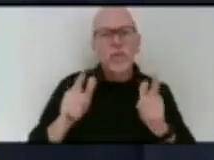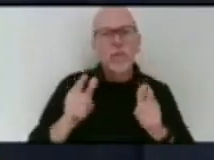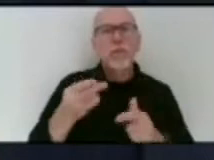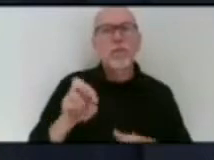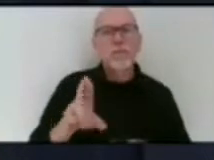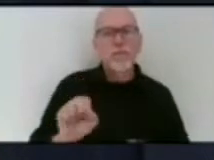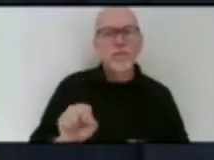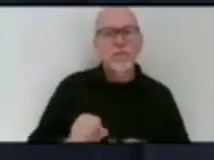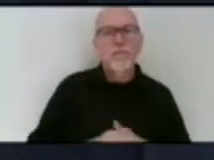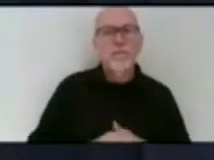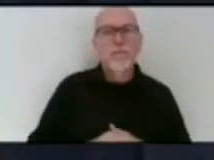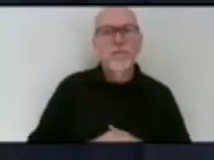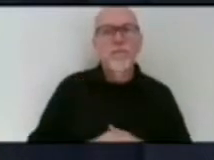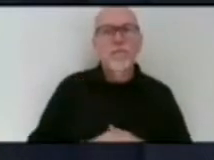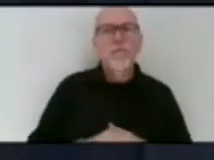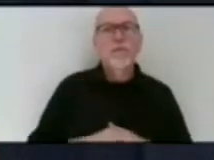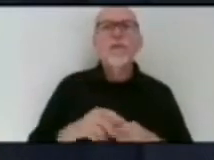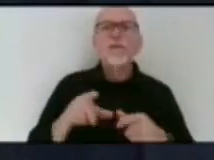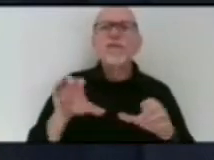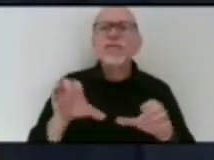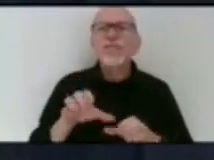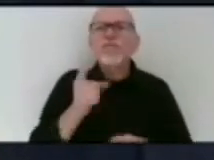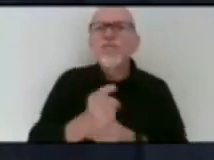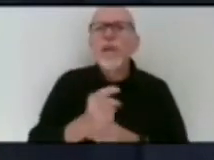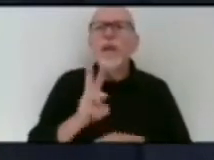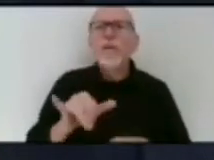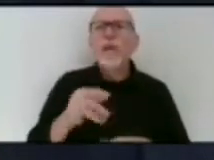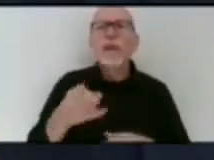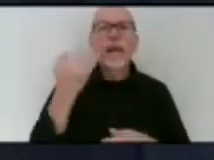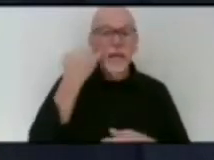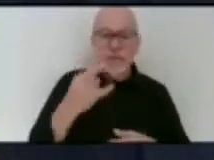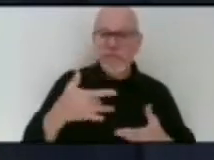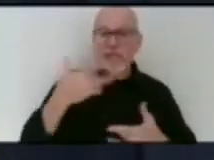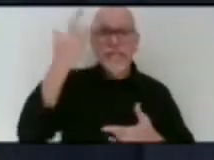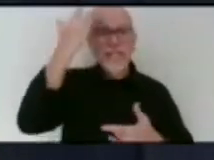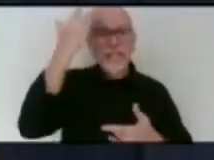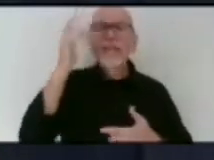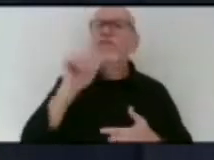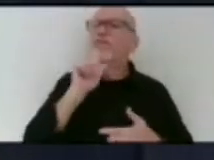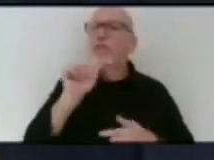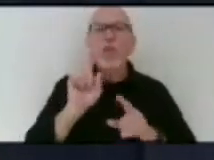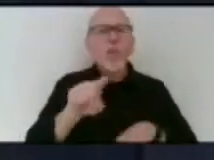do the right thing by not going toe work or other locations when you're sick or symptomatic.